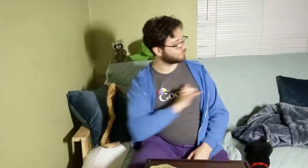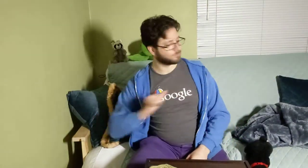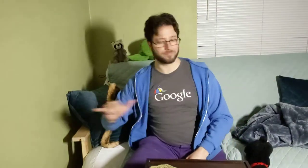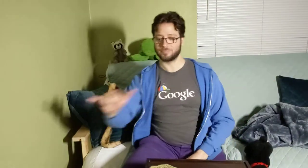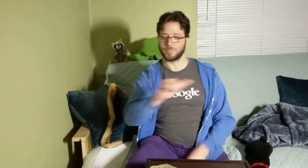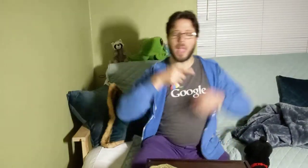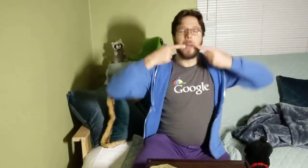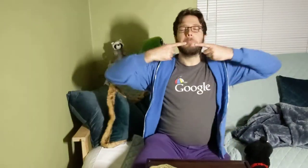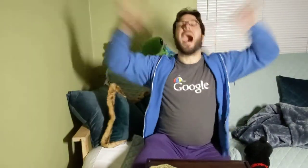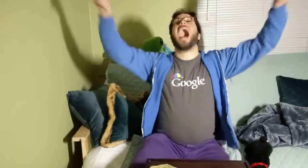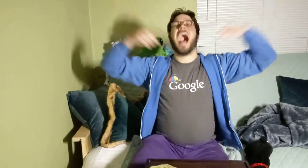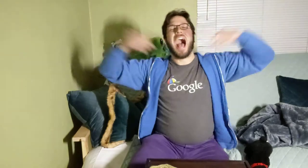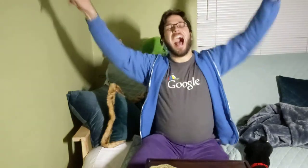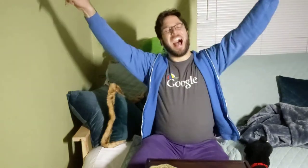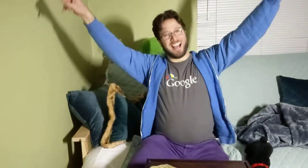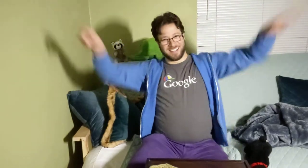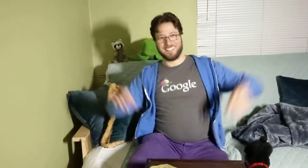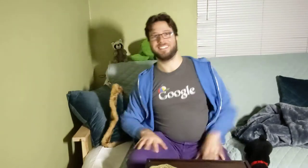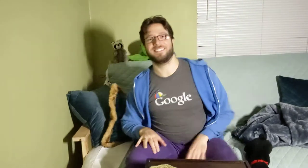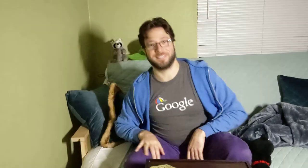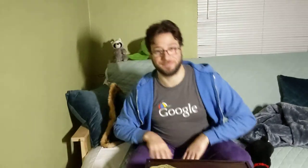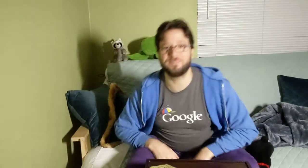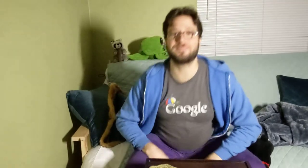z PAH